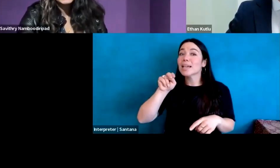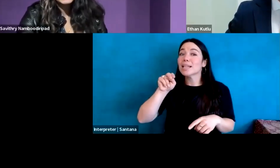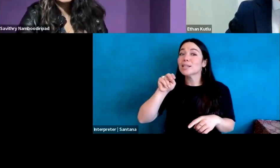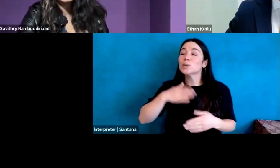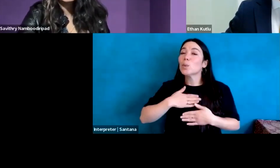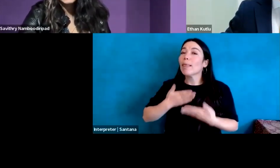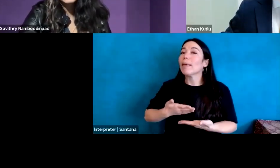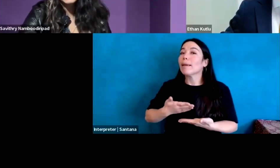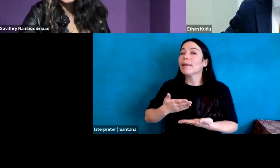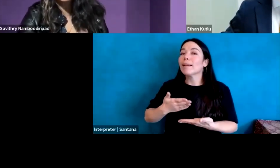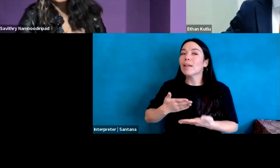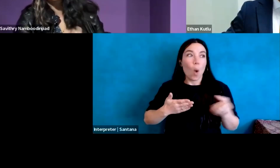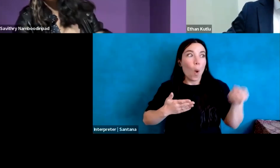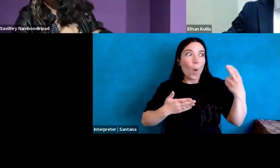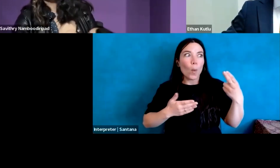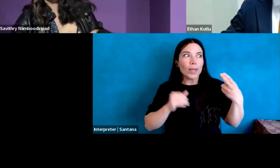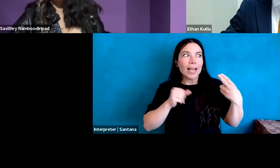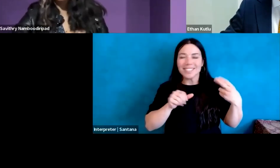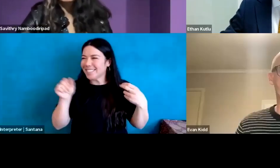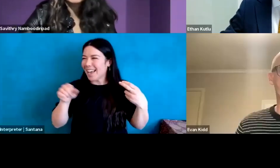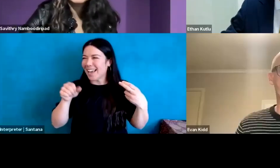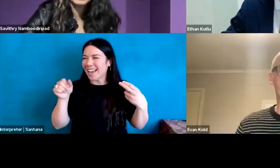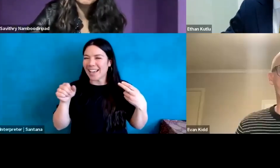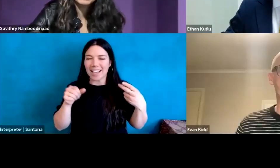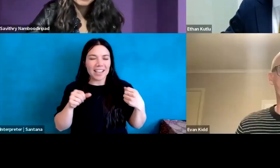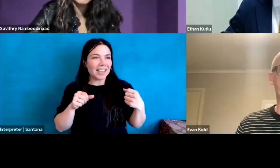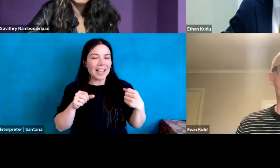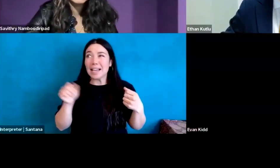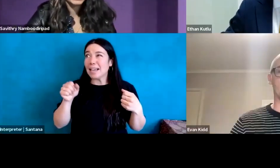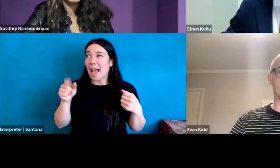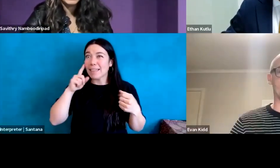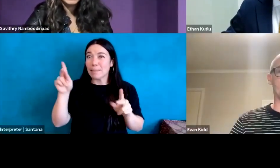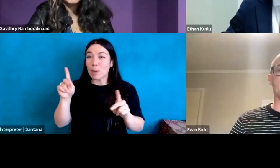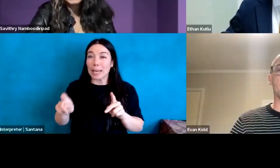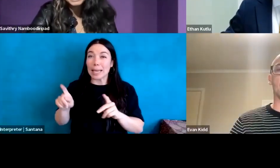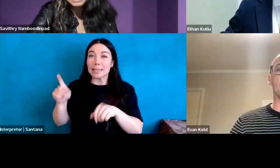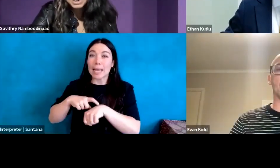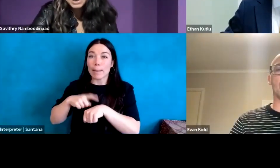Okay, yes, sorry. Yeah, I think people just need a little more time because it's end of day and we're getting there.